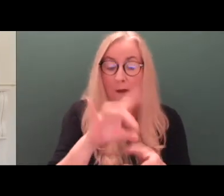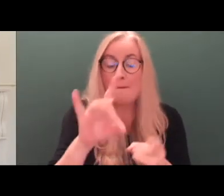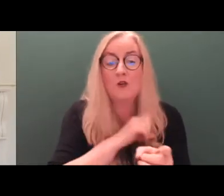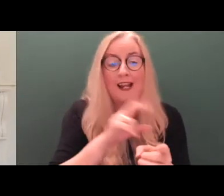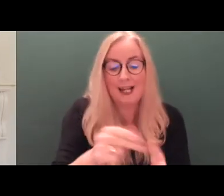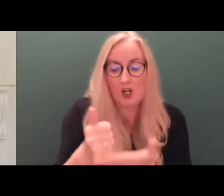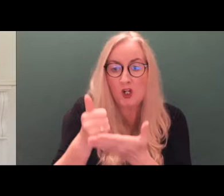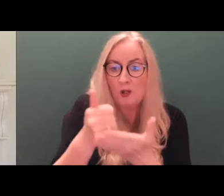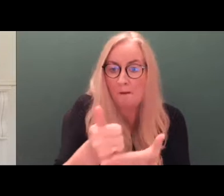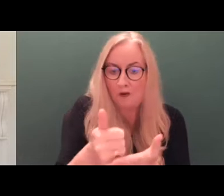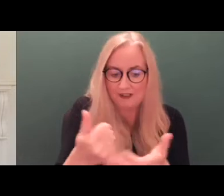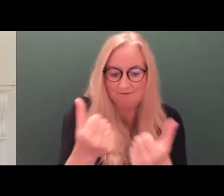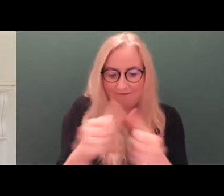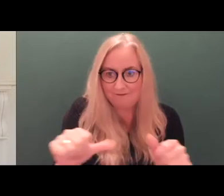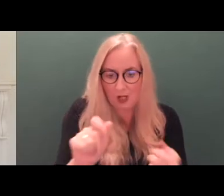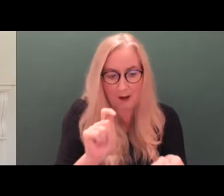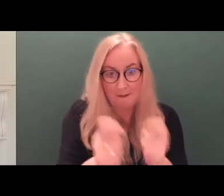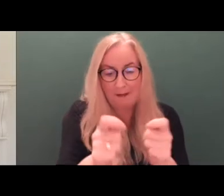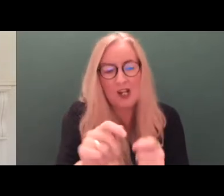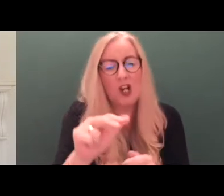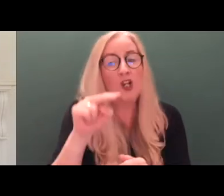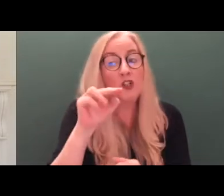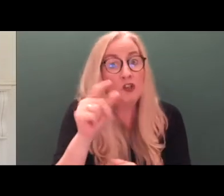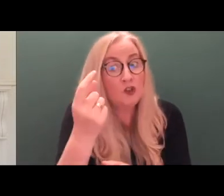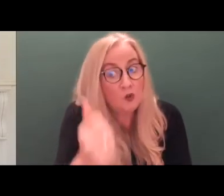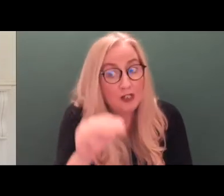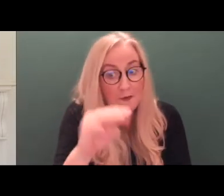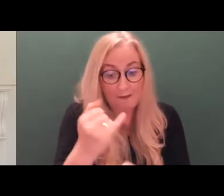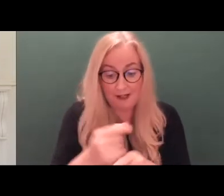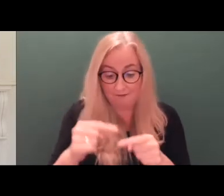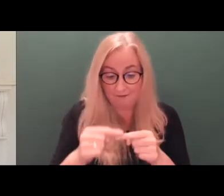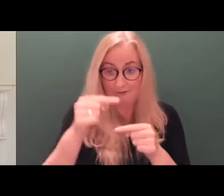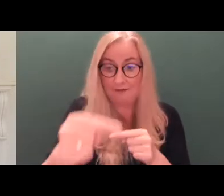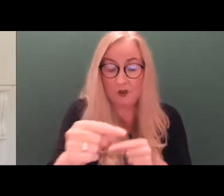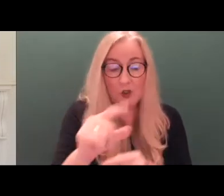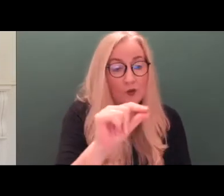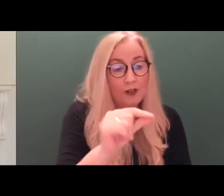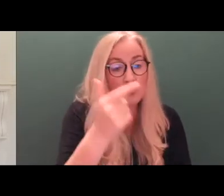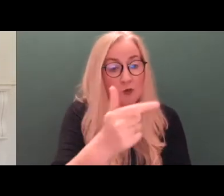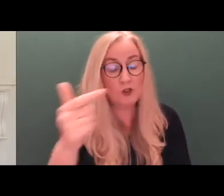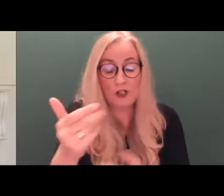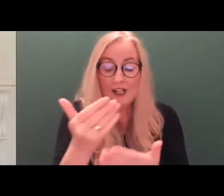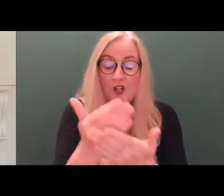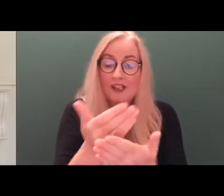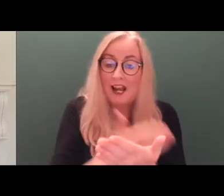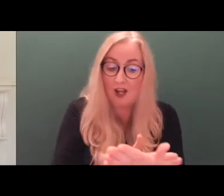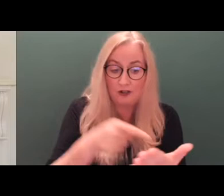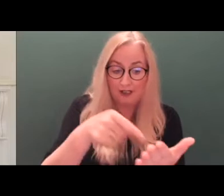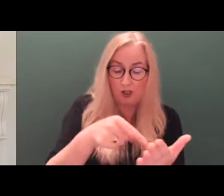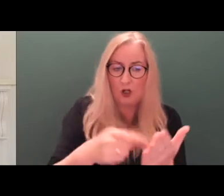commencement as soon as possible in 2022. The legislation introduces new processes